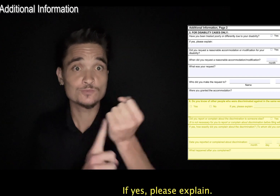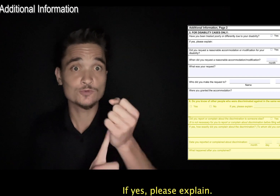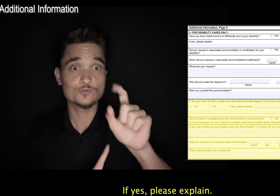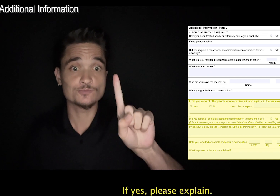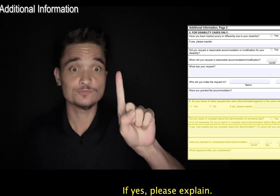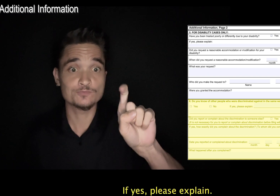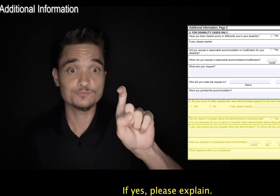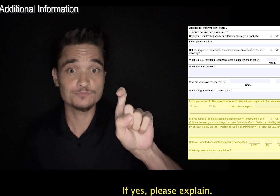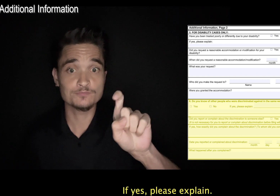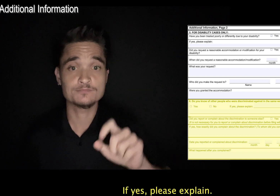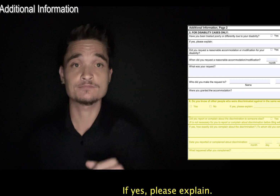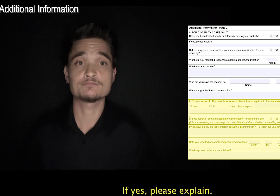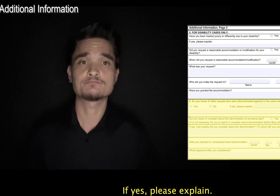If yes, please explain.